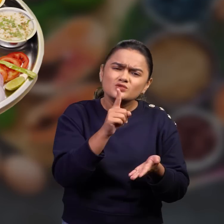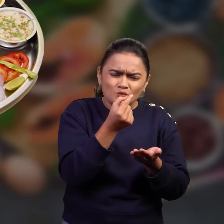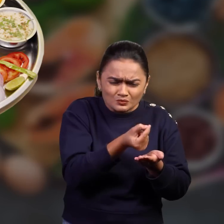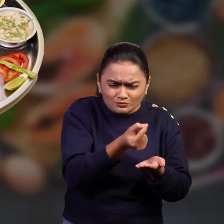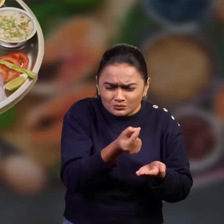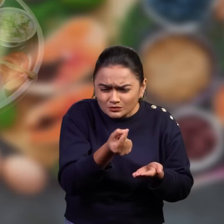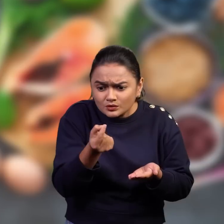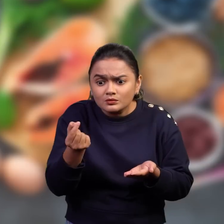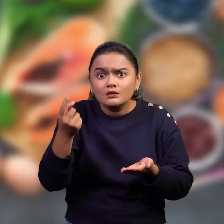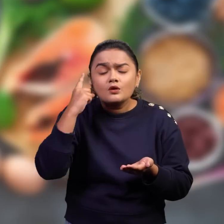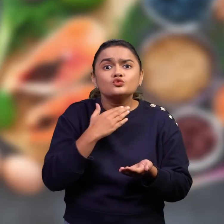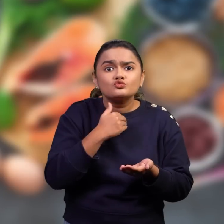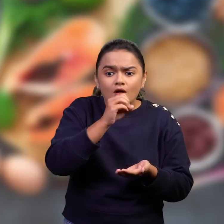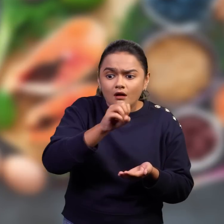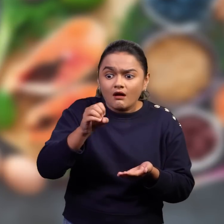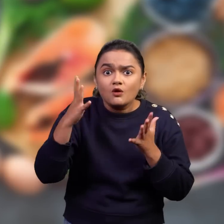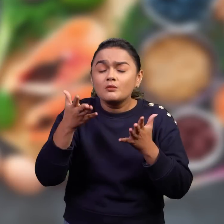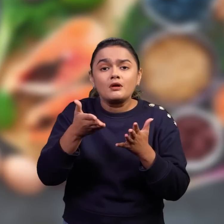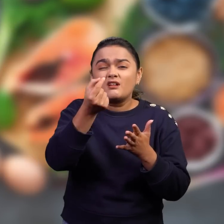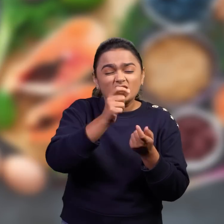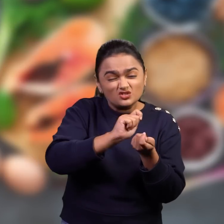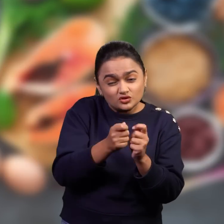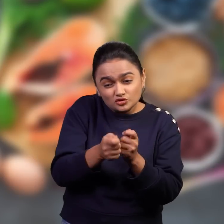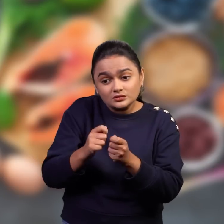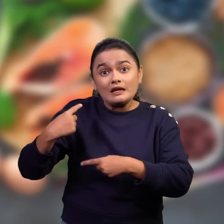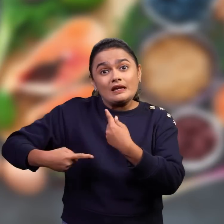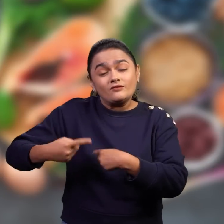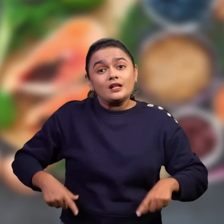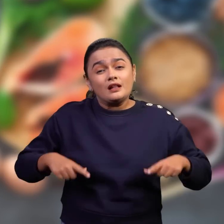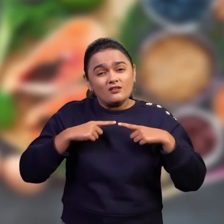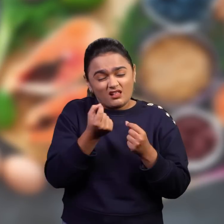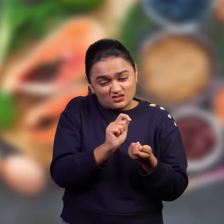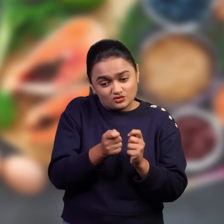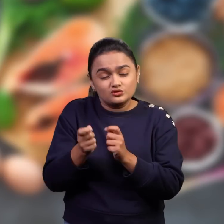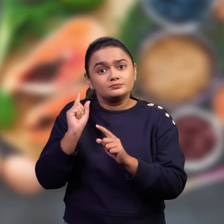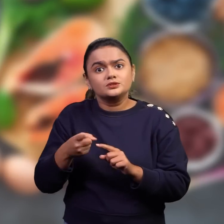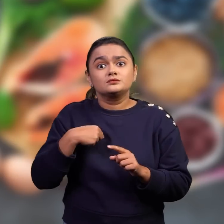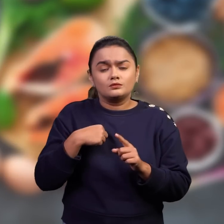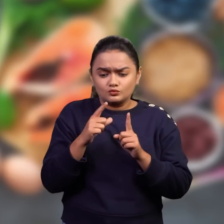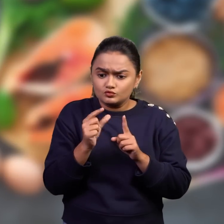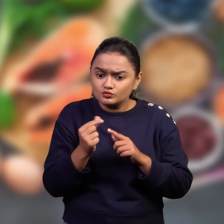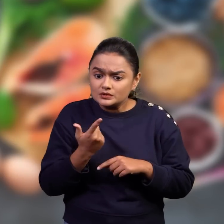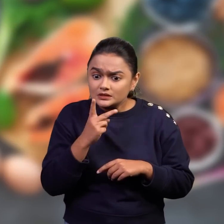These small changes in our daily diet will help us be mindful of what we consume.